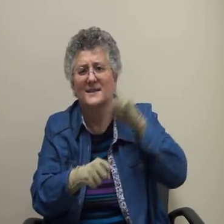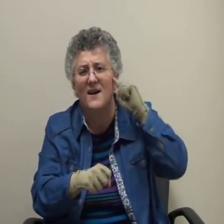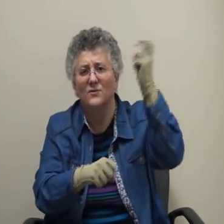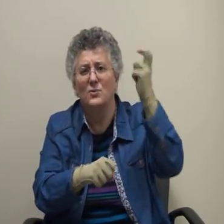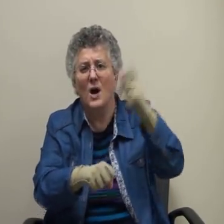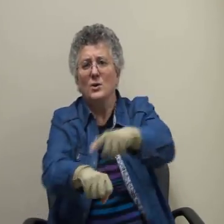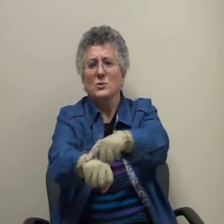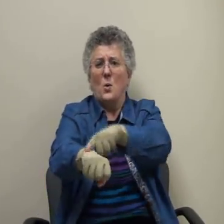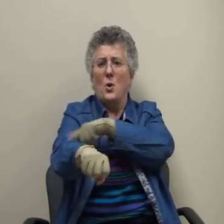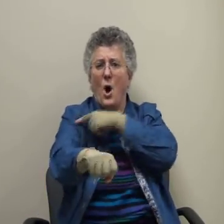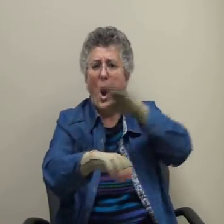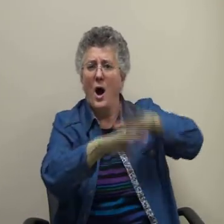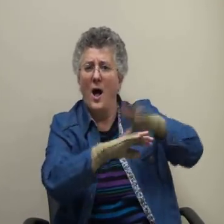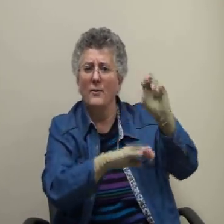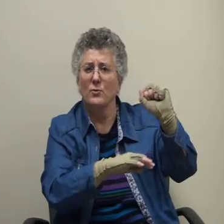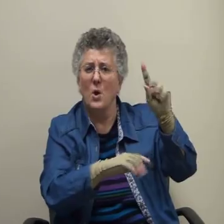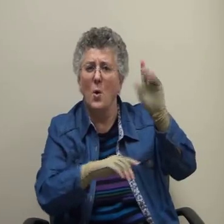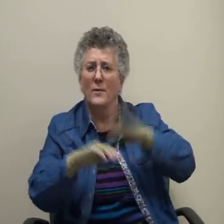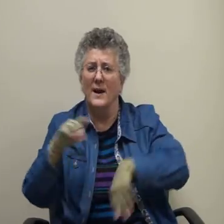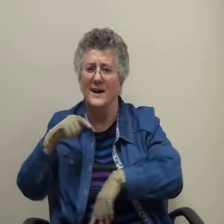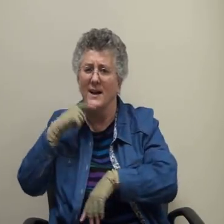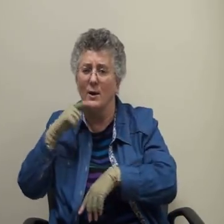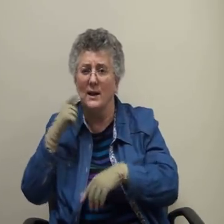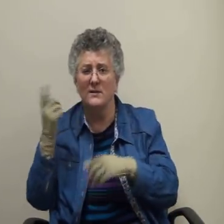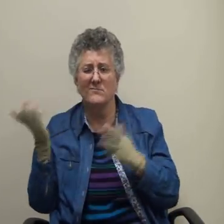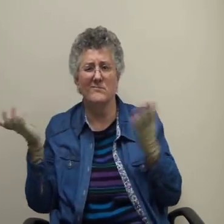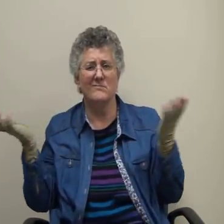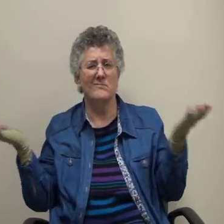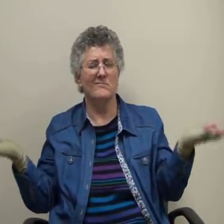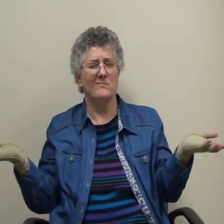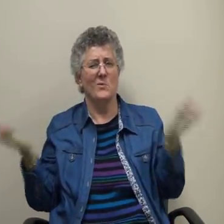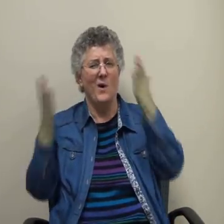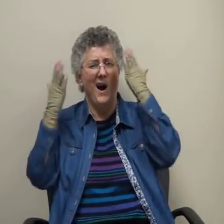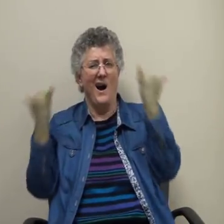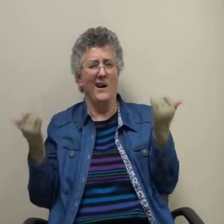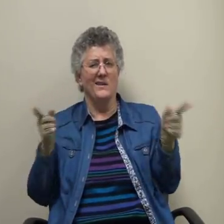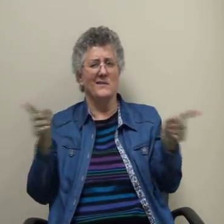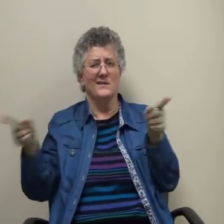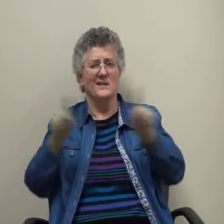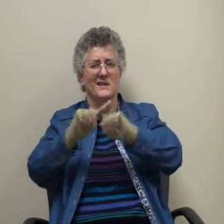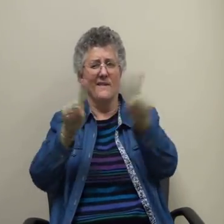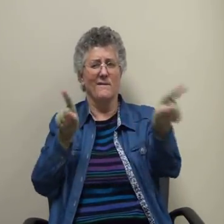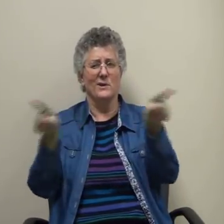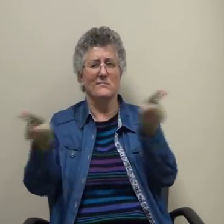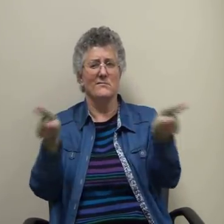Why do Deaf truckers spend more time than hearing truckers to get OTR? Why is there a difference?